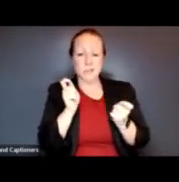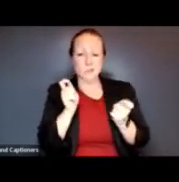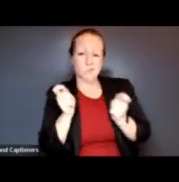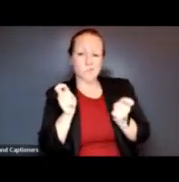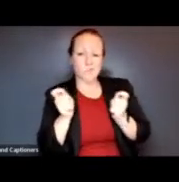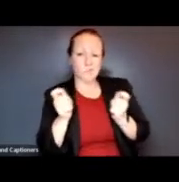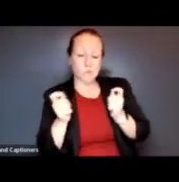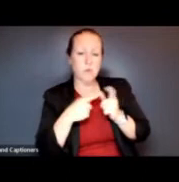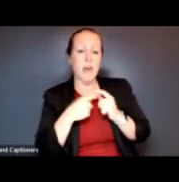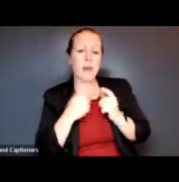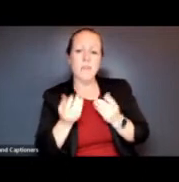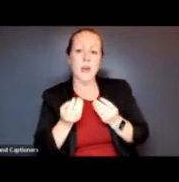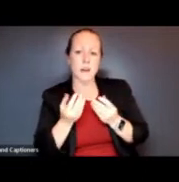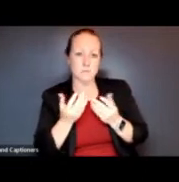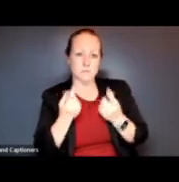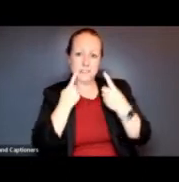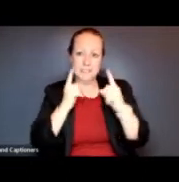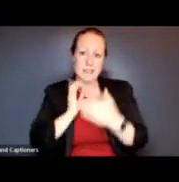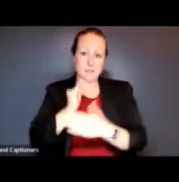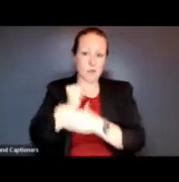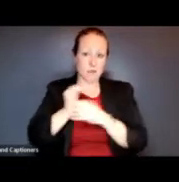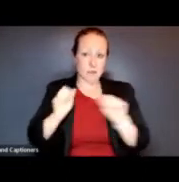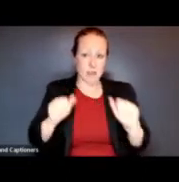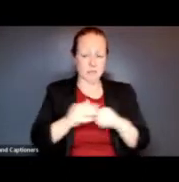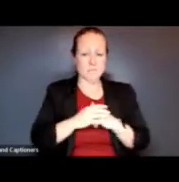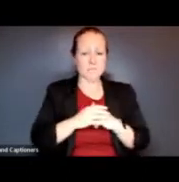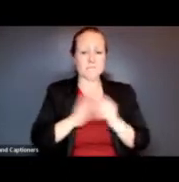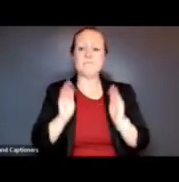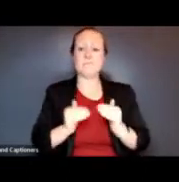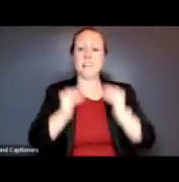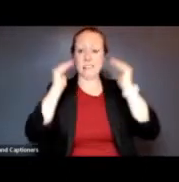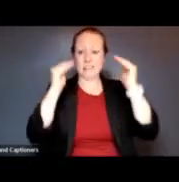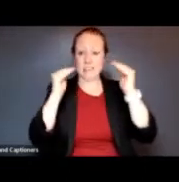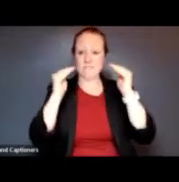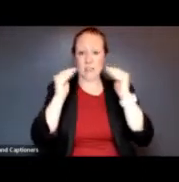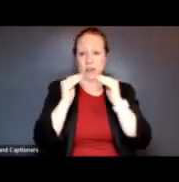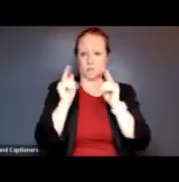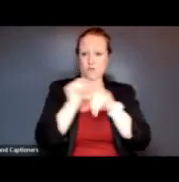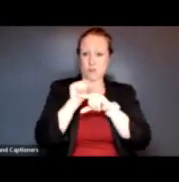intervention. And then advanced training might be reserved for those who are prescribing